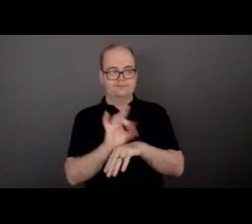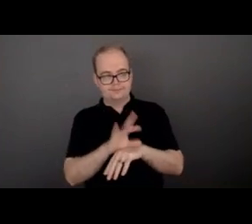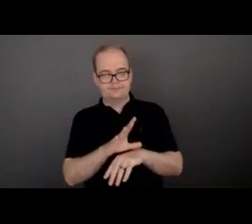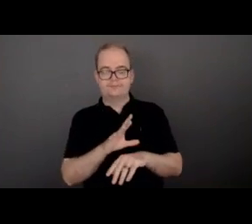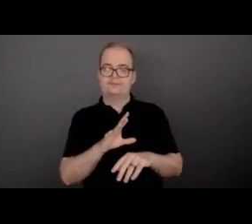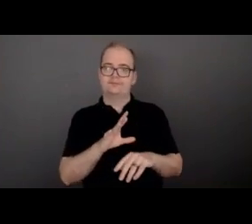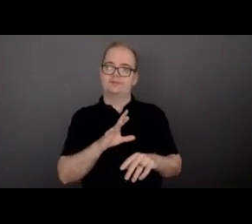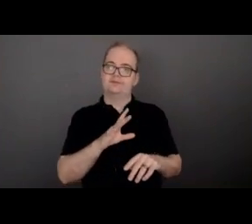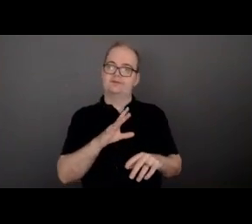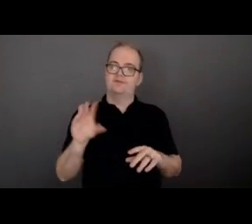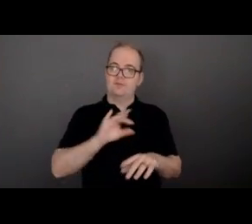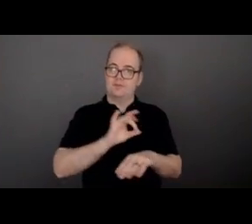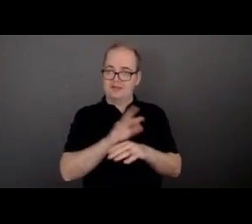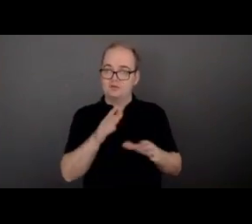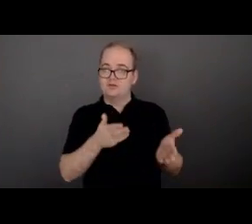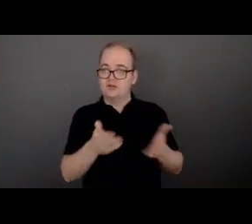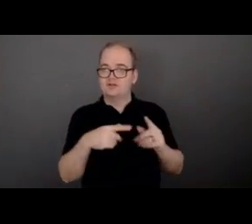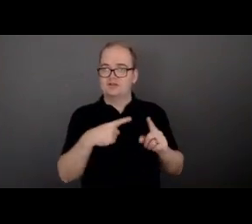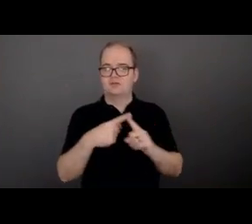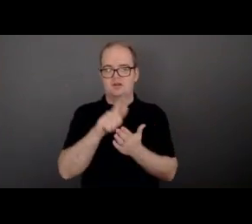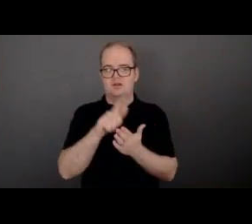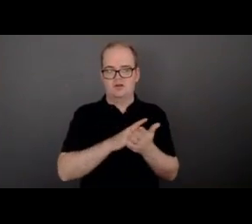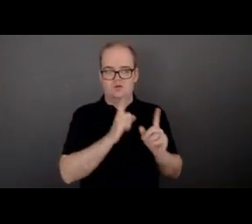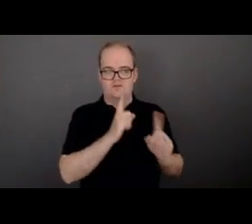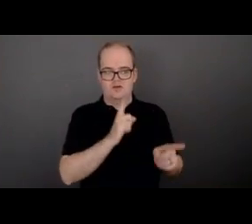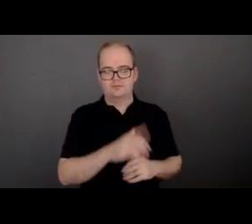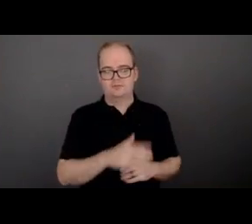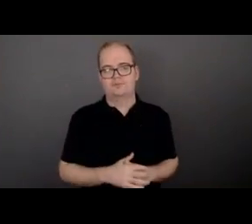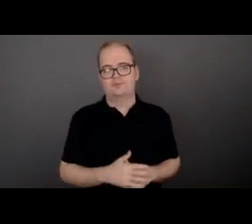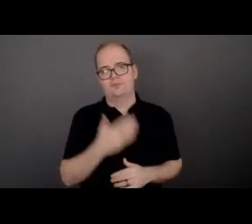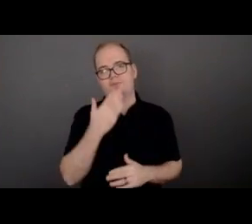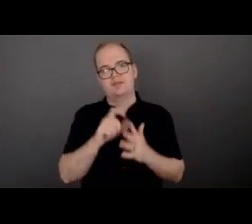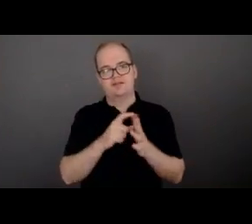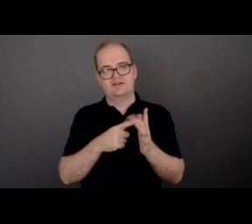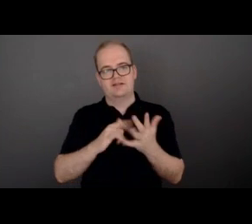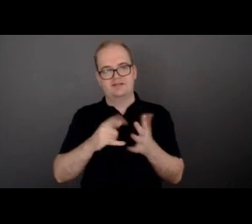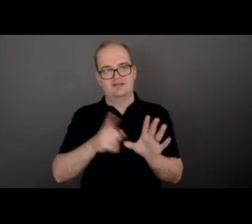And I know you touched on this question throughout the presentation but just for a little bit